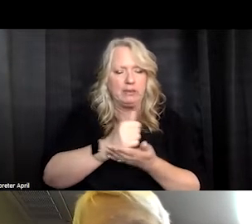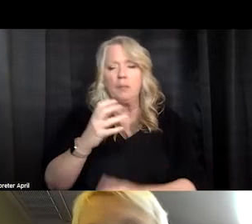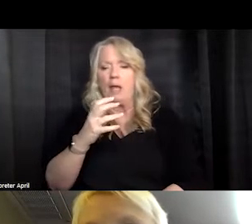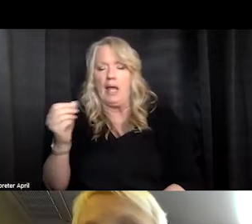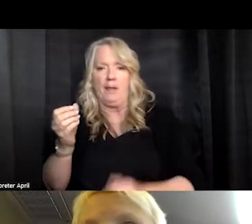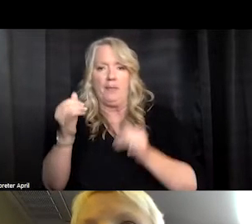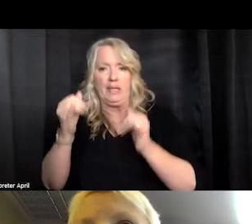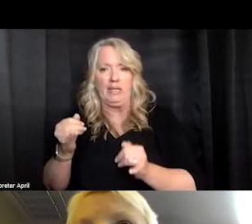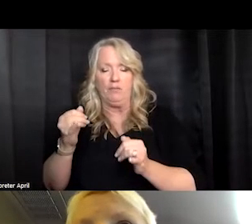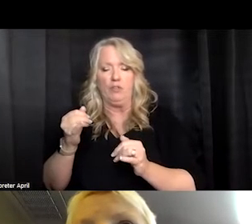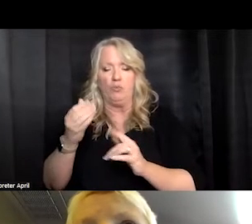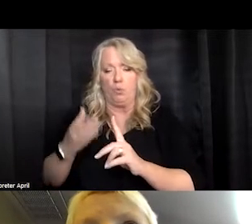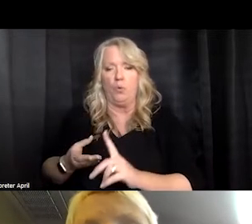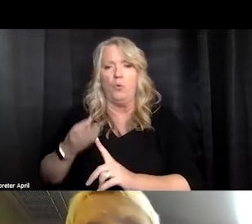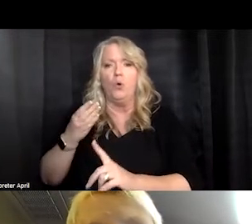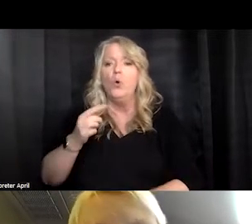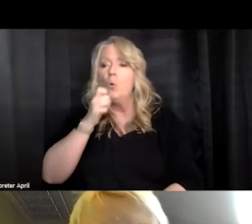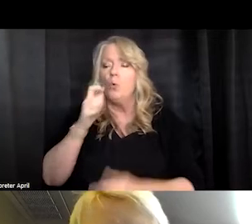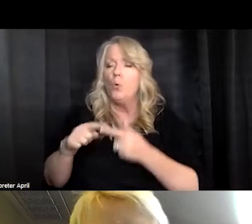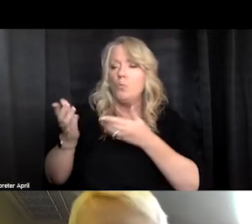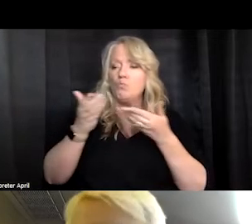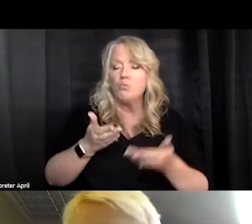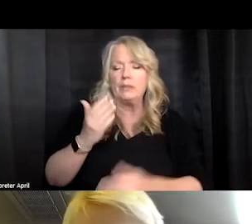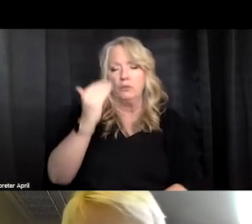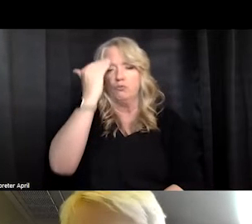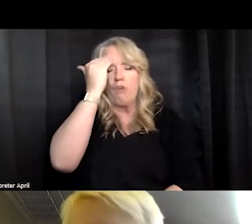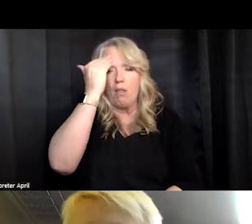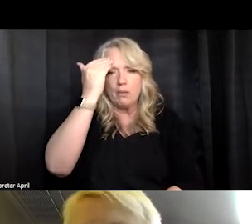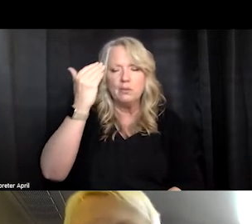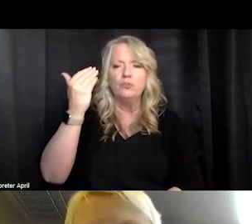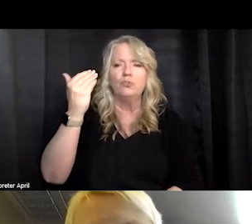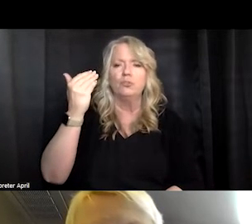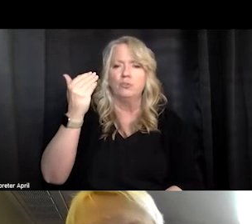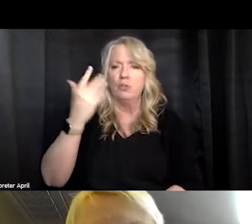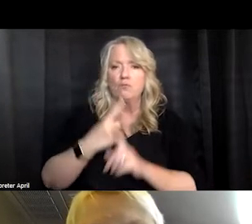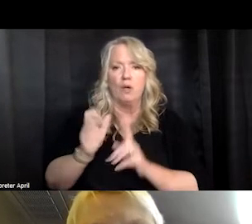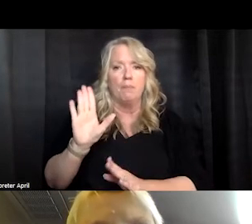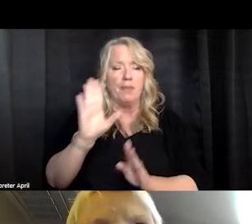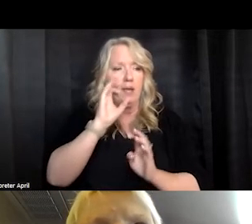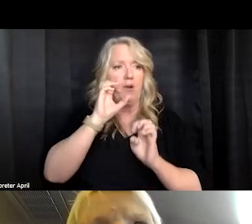, INDIVIDUAL WHO IS THERE, WHO SEEKING, ASSISTANCE . AND THERE IS THE INDIVIDUAL WHO BRINGS